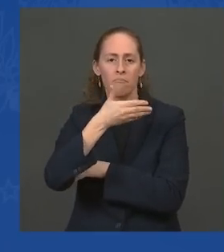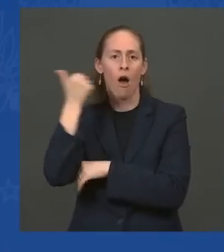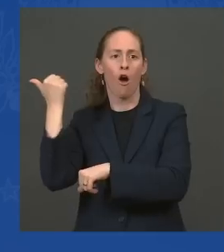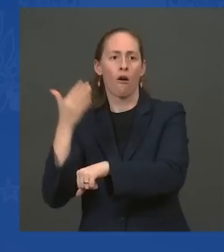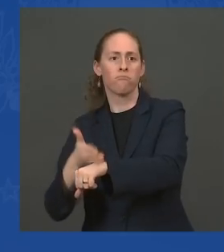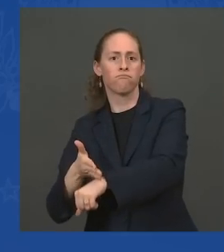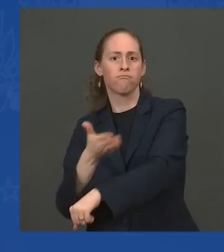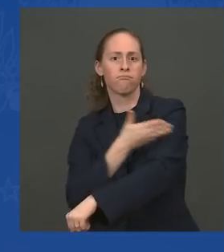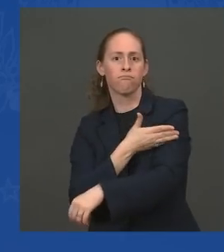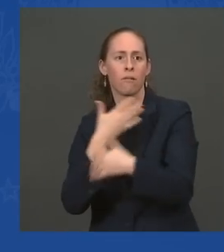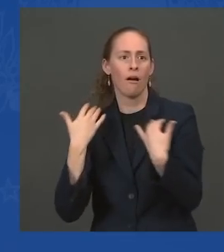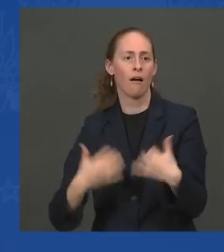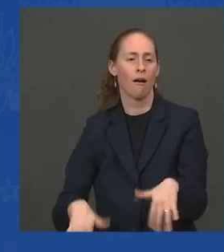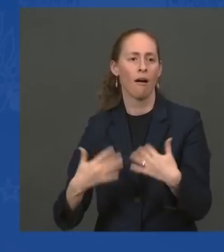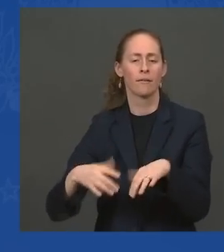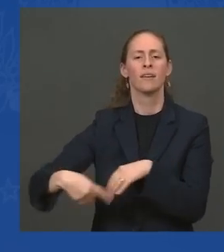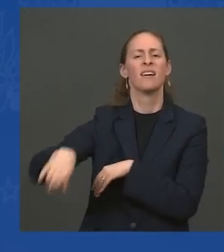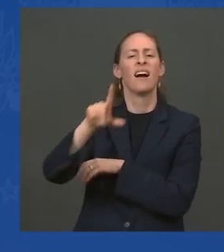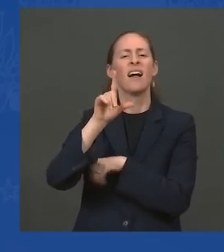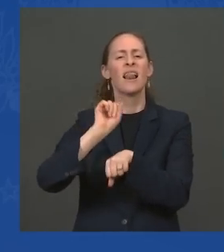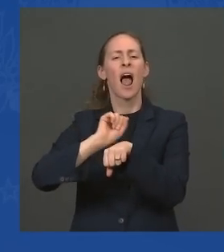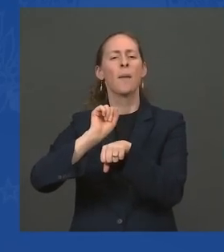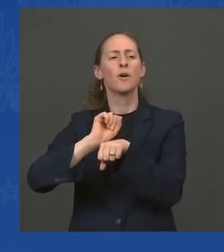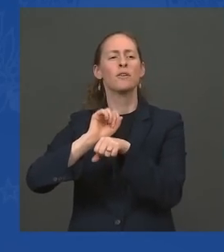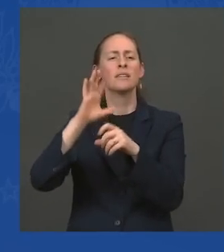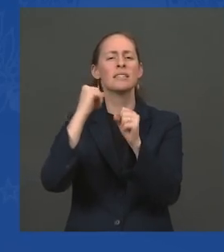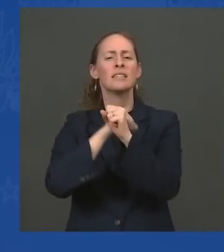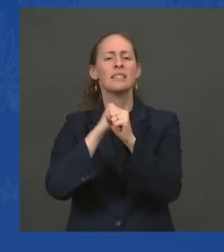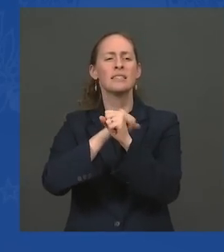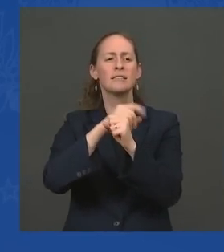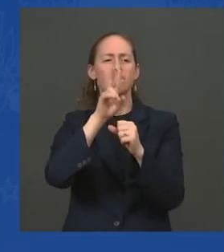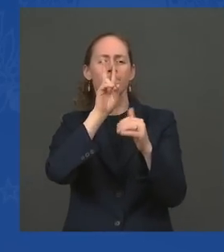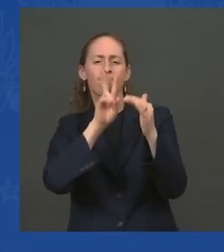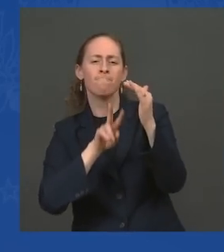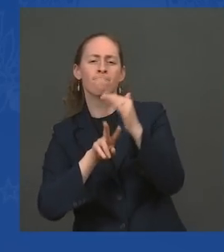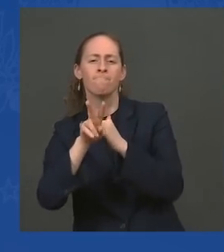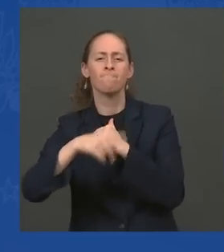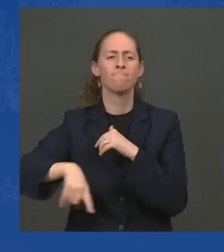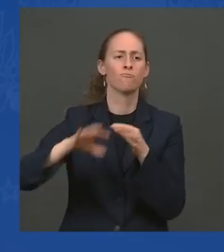reports the estimated number of jobs created or lost in the country of that month.